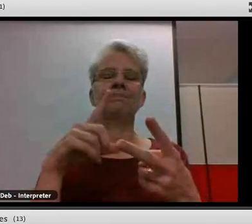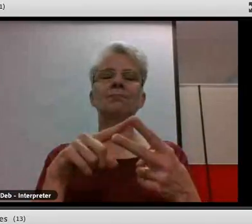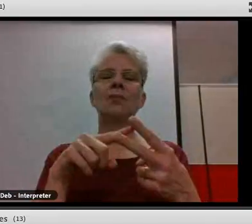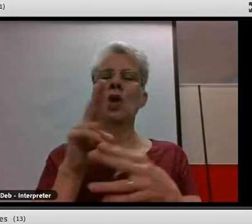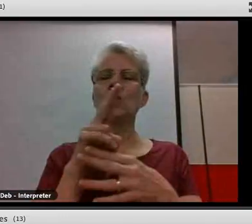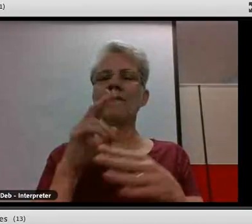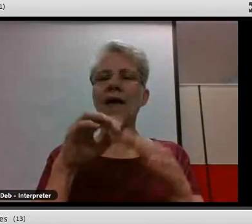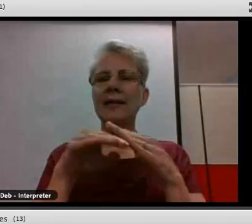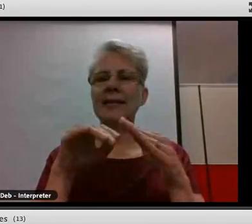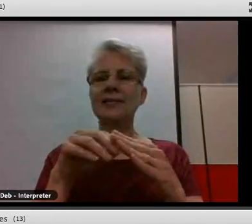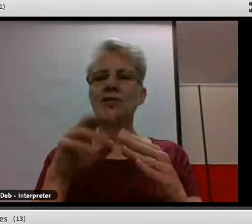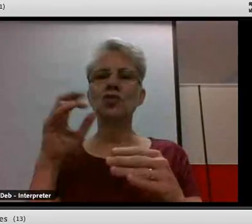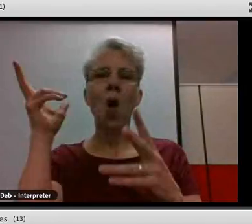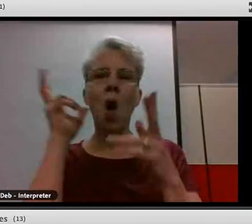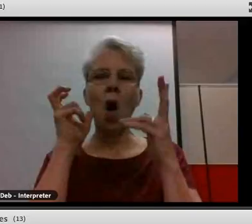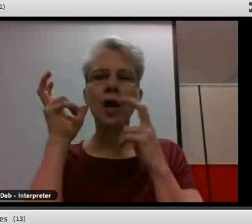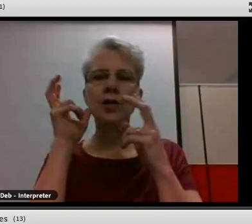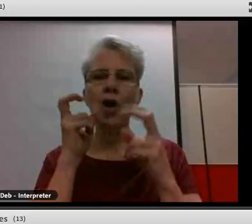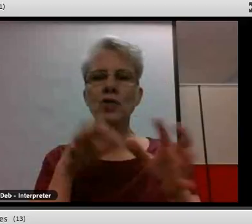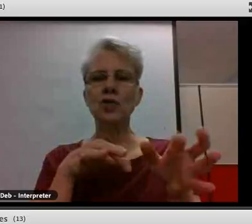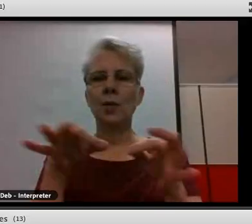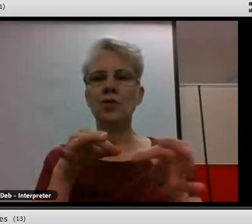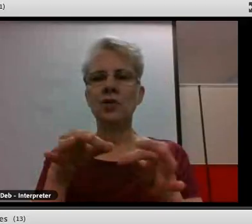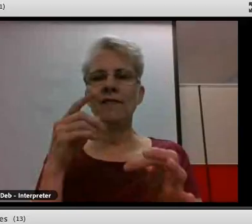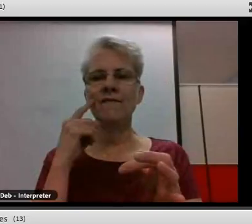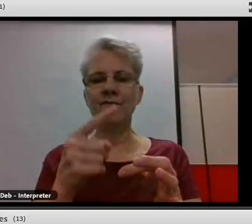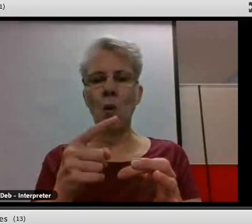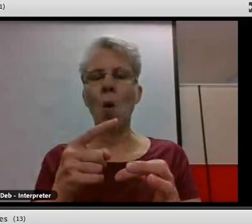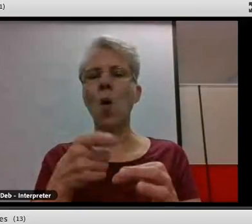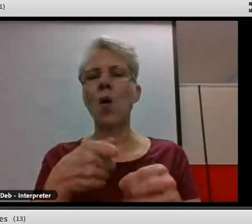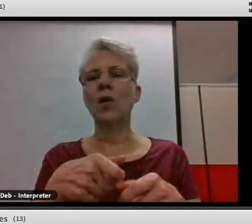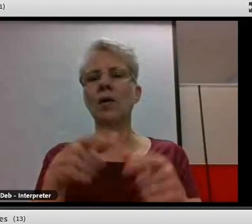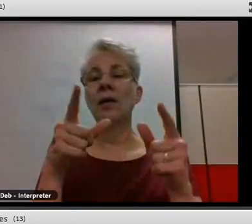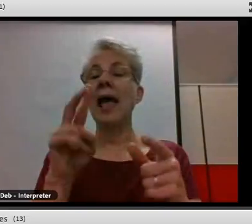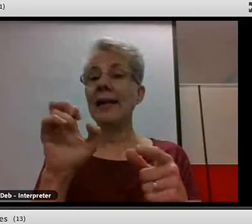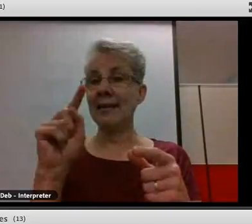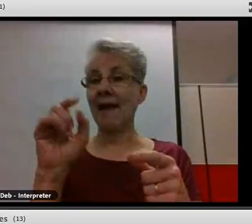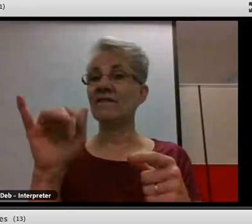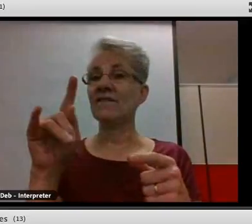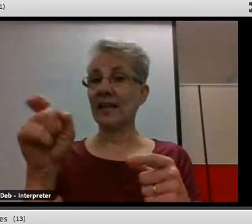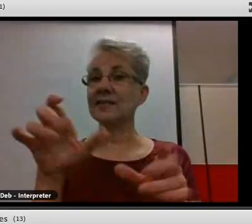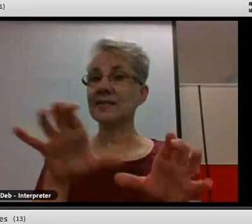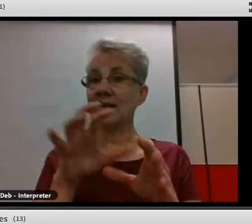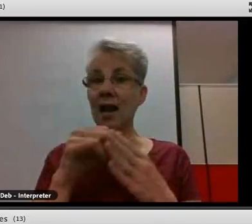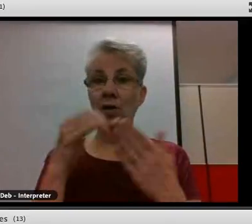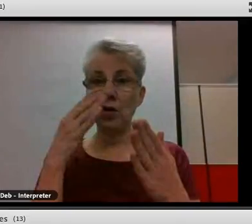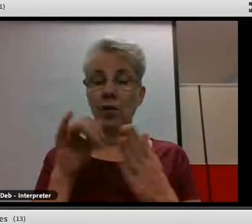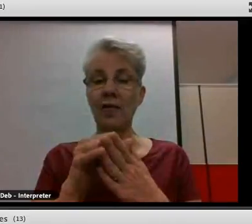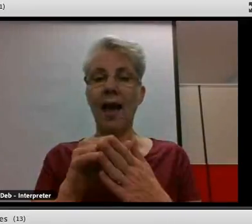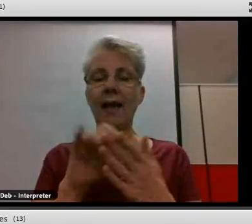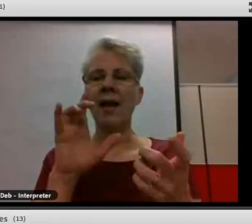So, this is the second site. Let me see.